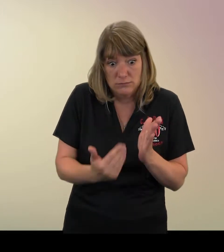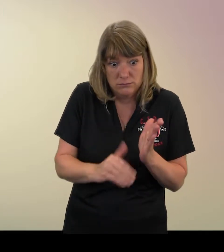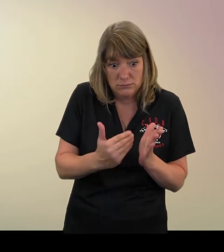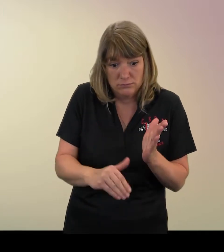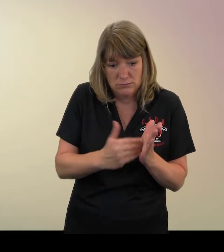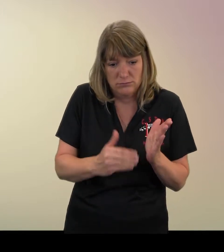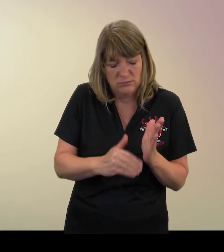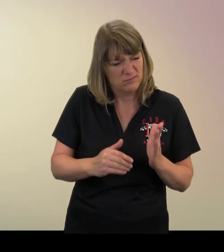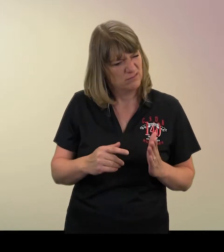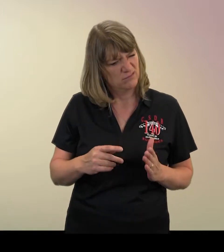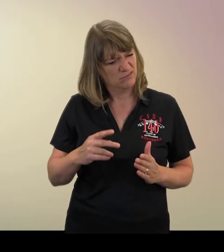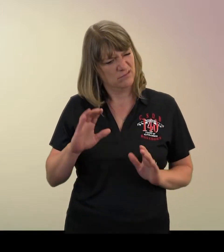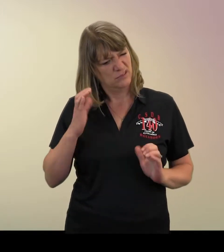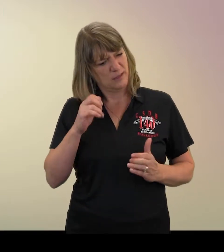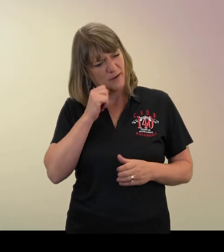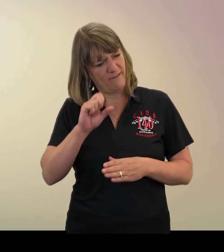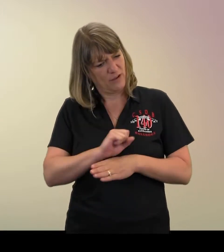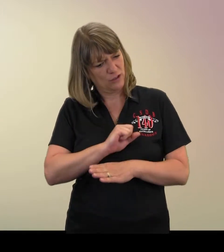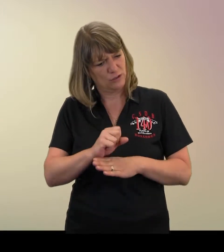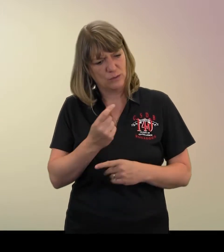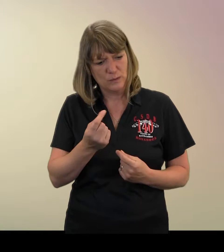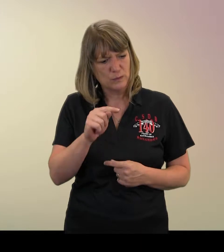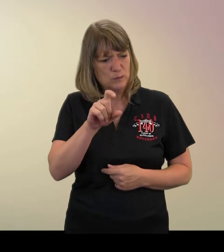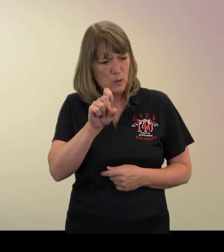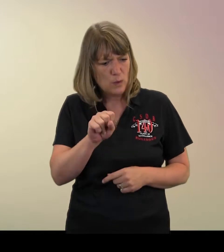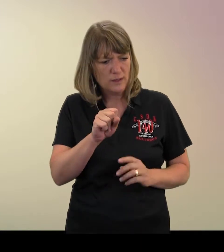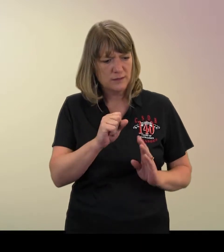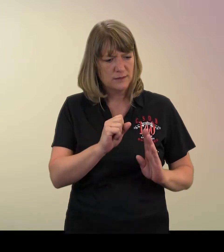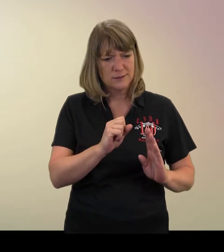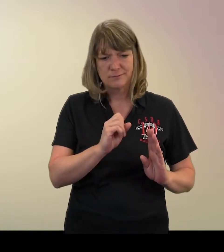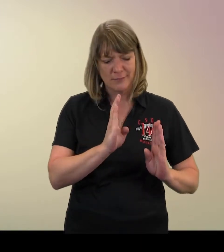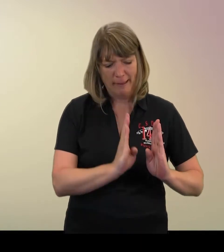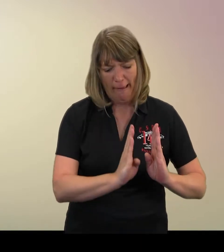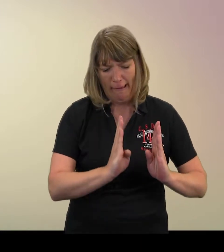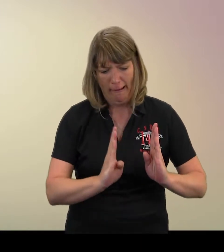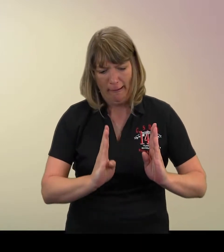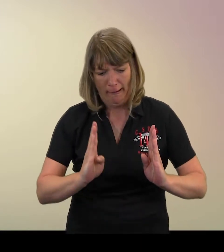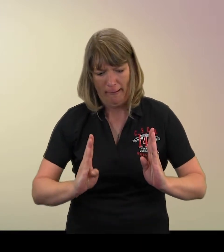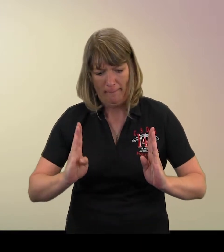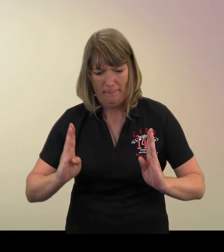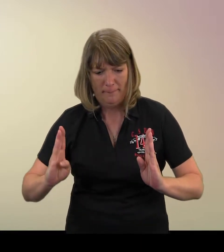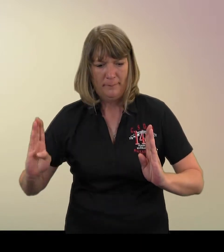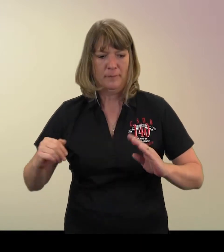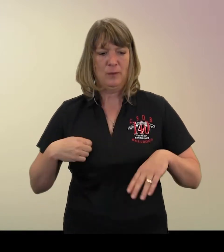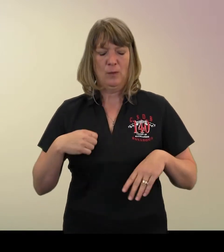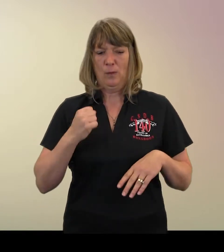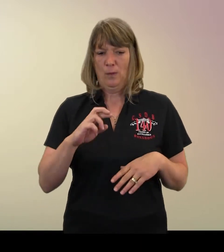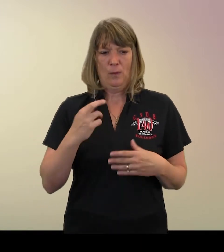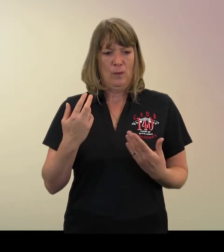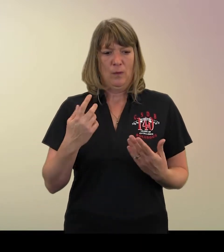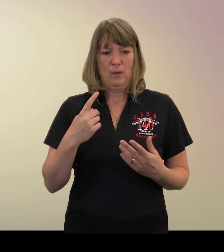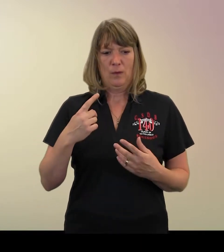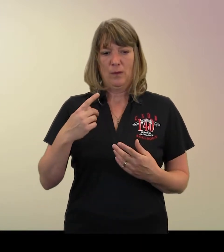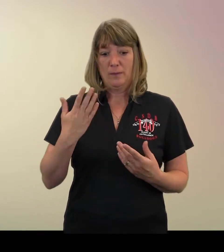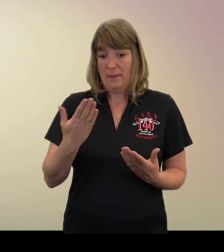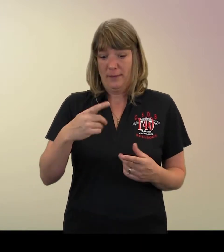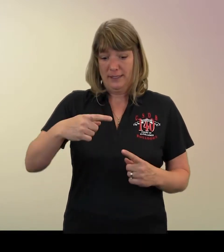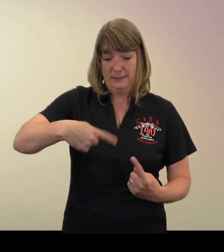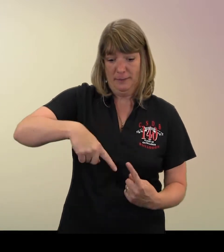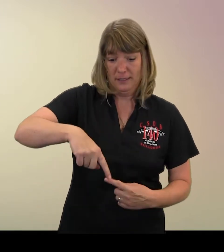that seems non-functional, lining up toys. It could be repetitively spinning something,